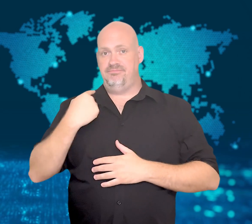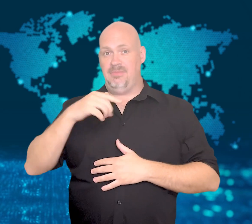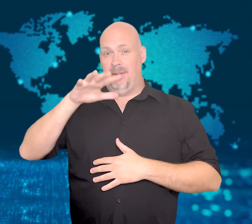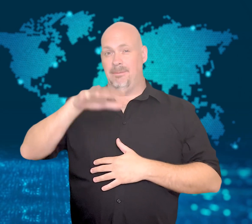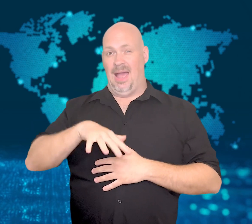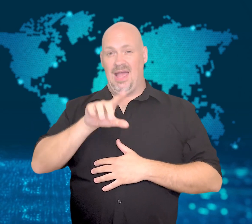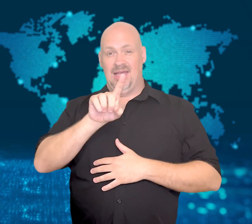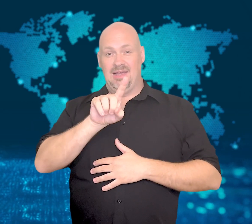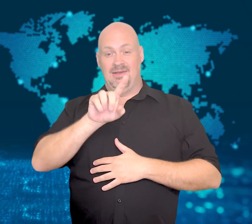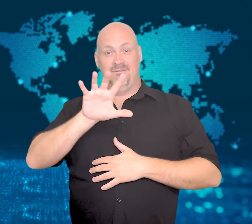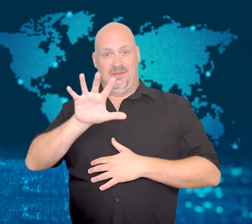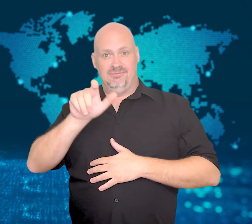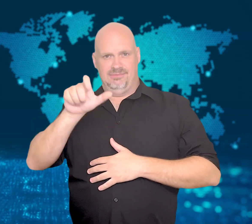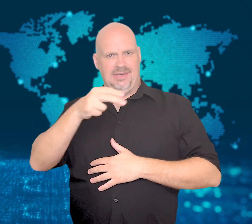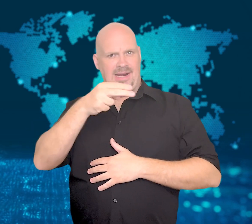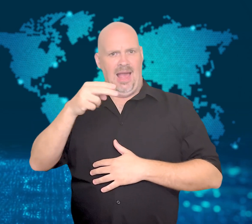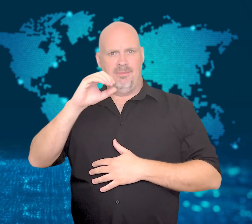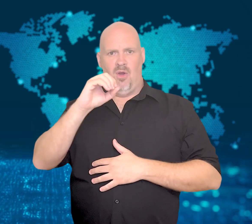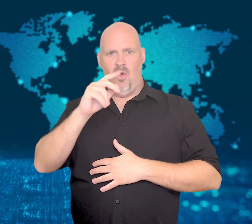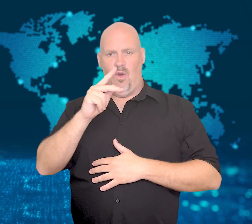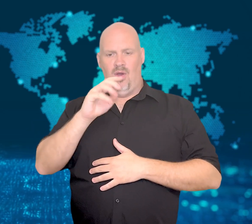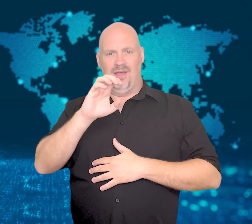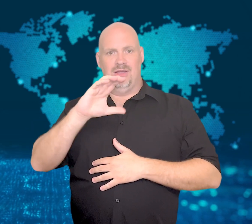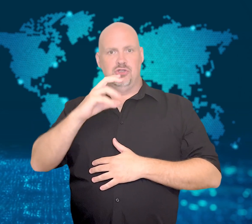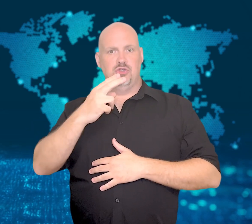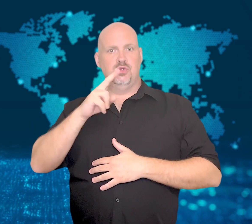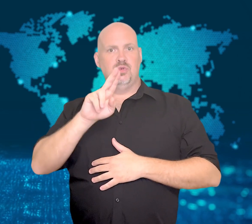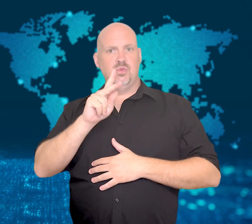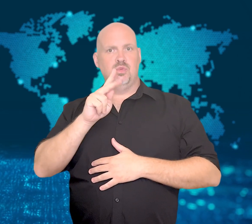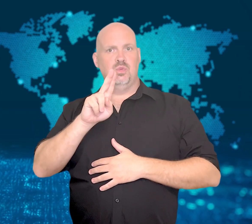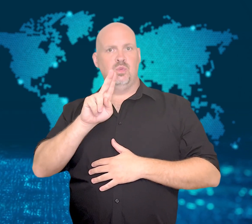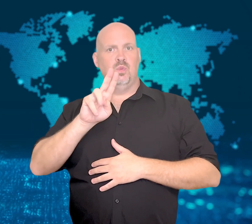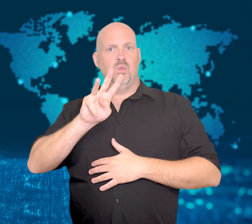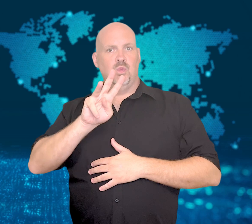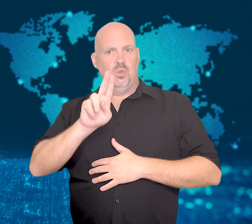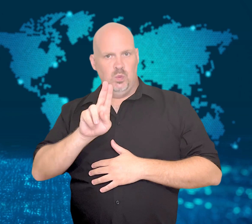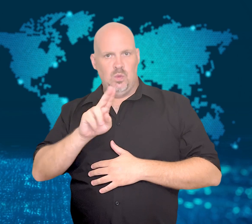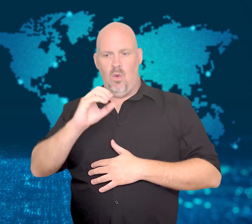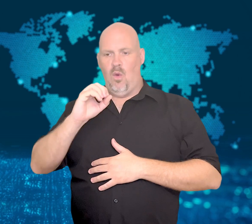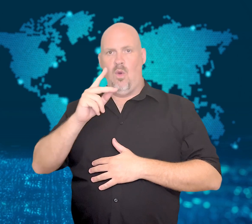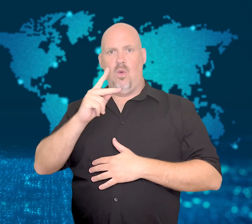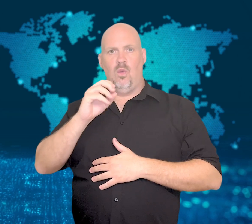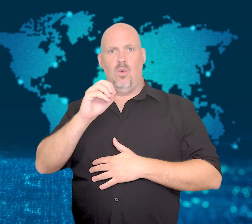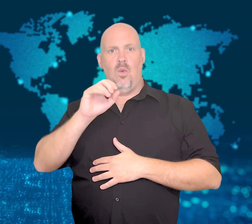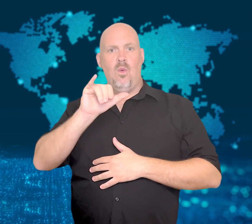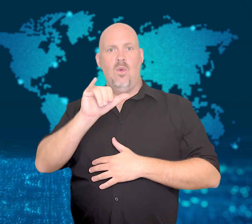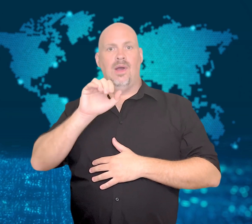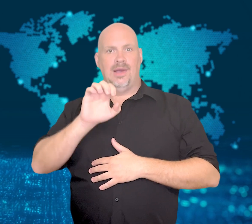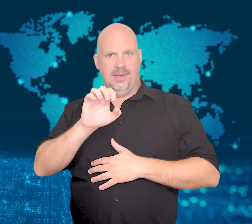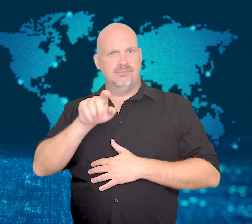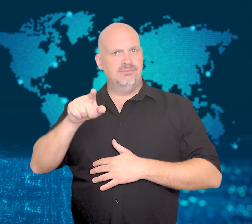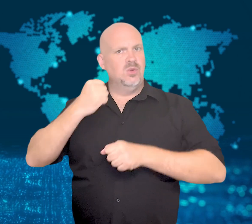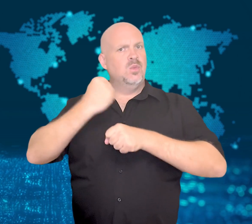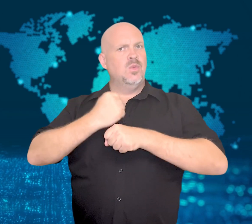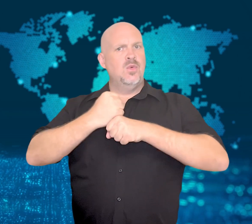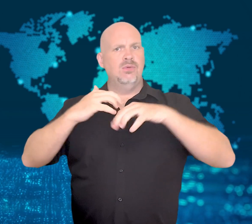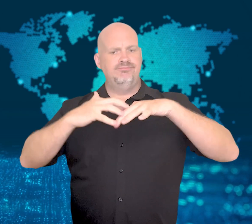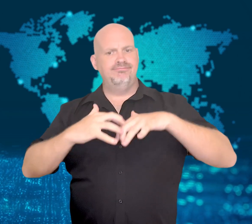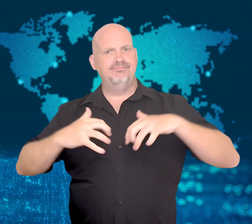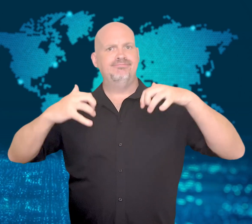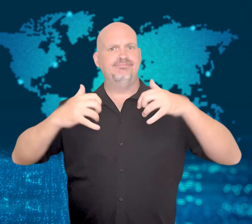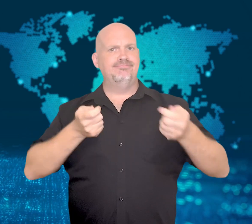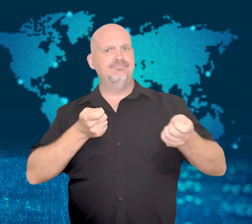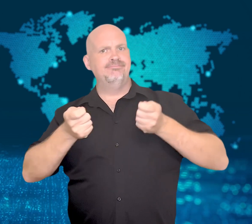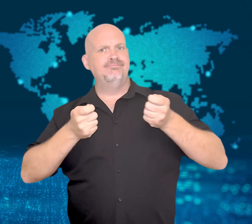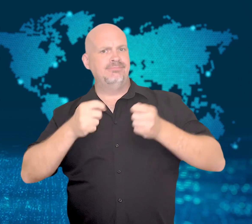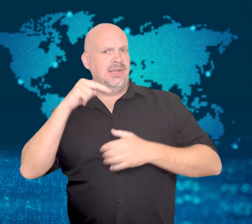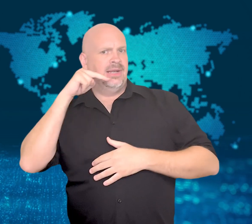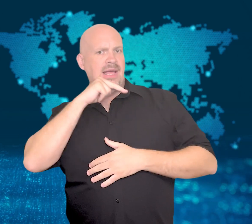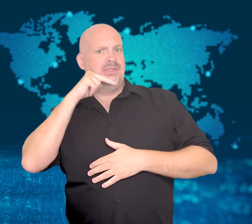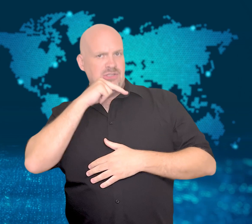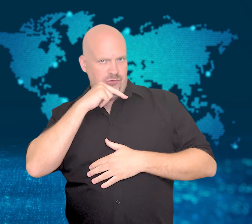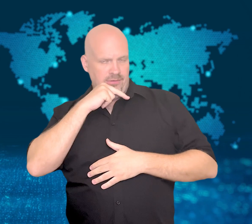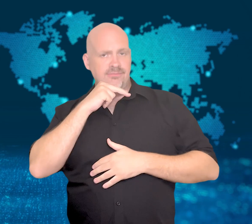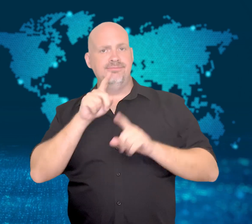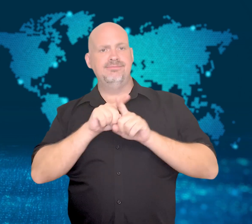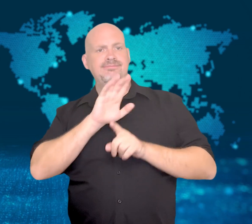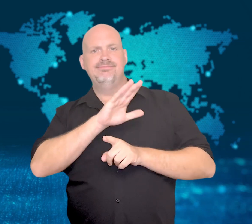On May 15th, Okechukwu Okoye, a legislator in Nigeria, and his aide went missing.